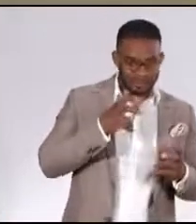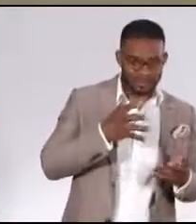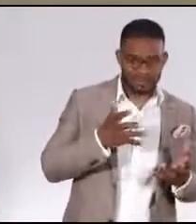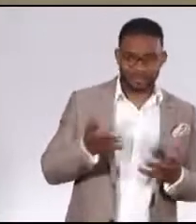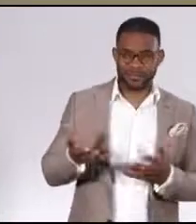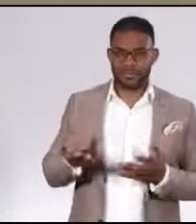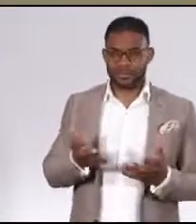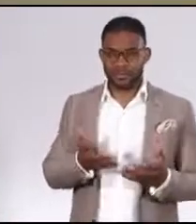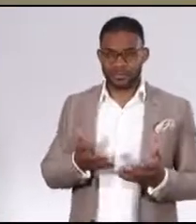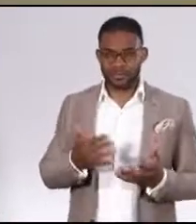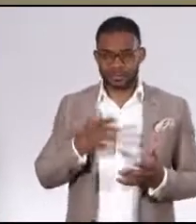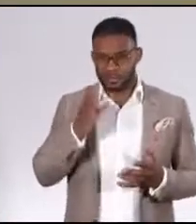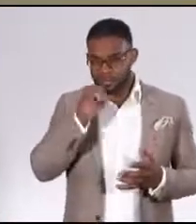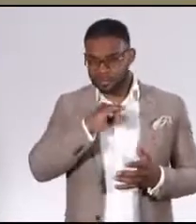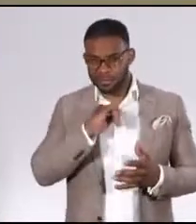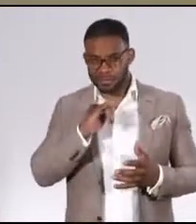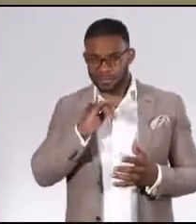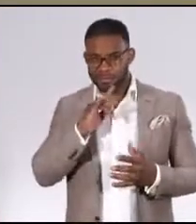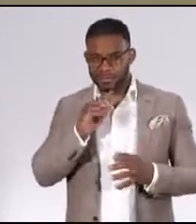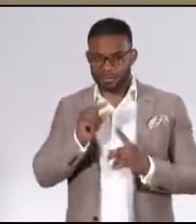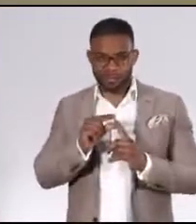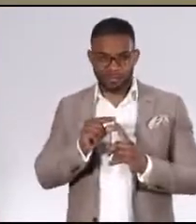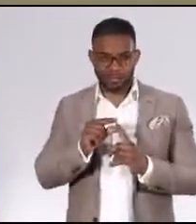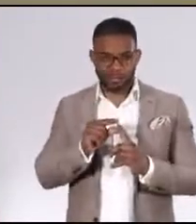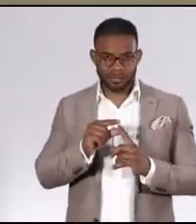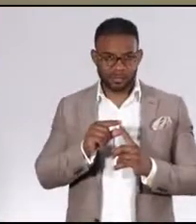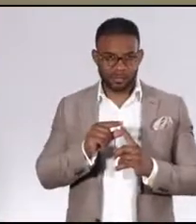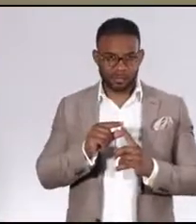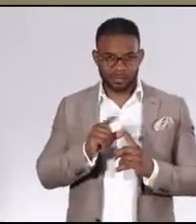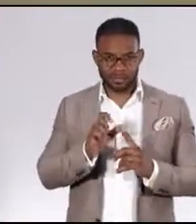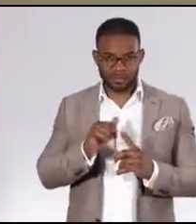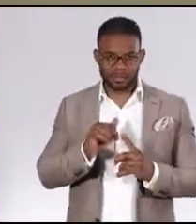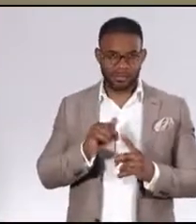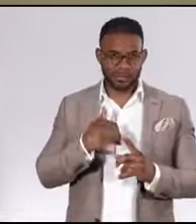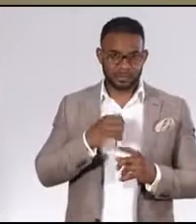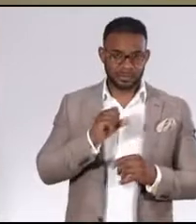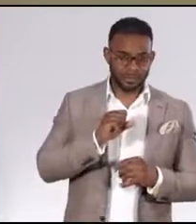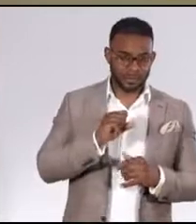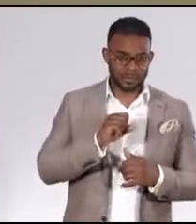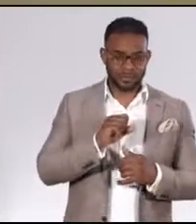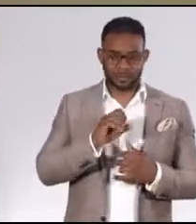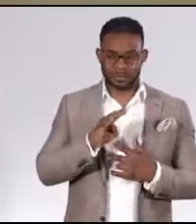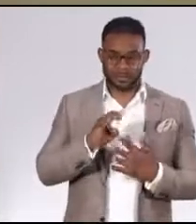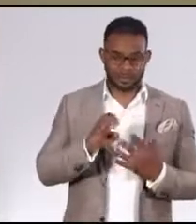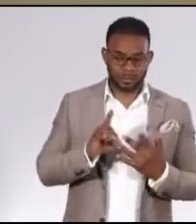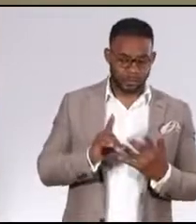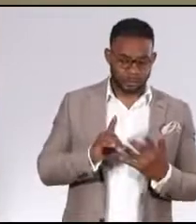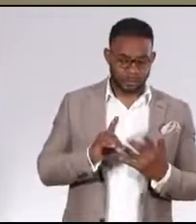I would misspeak word the head, sbcdthm all the time.